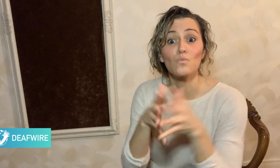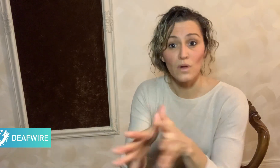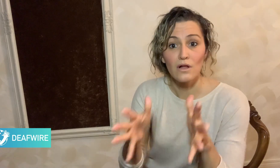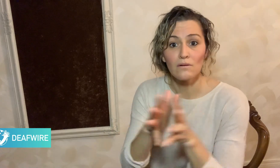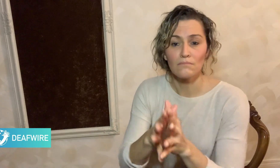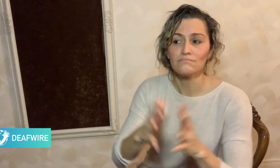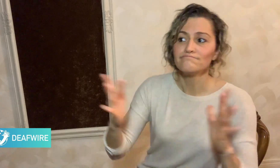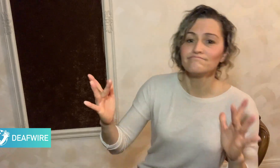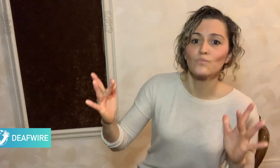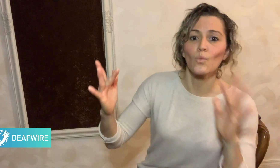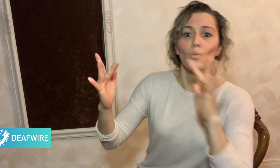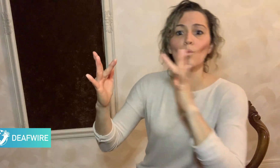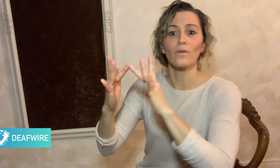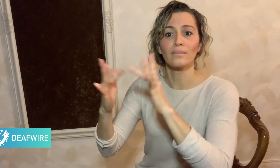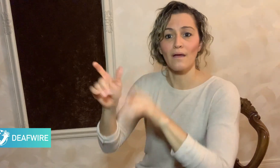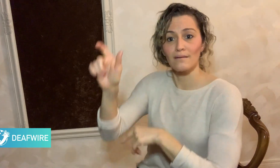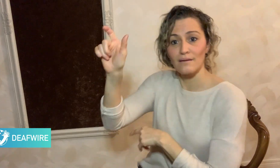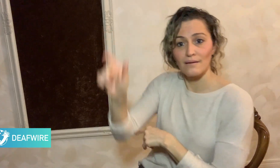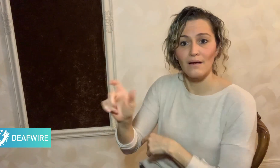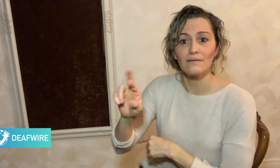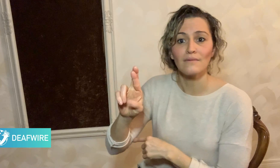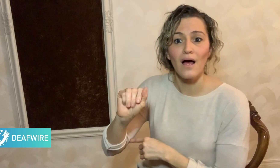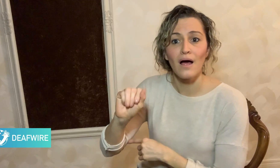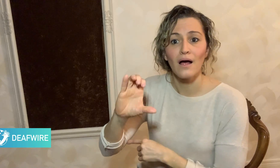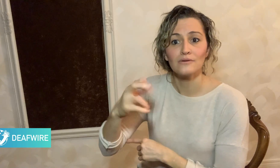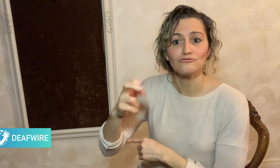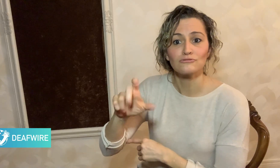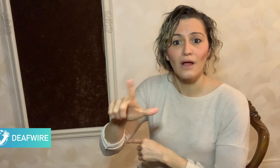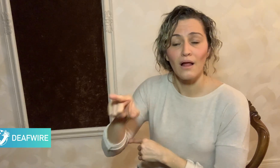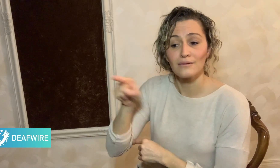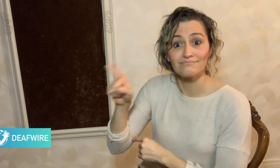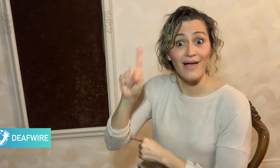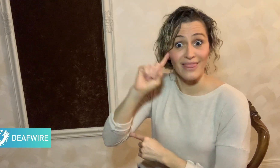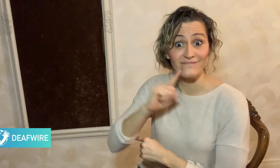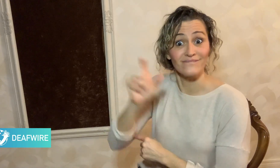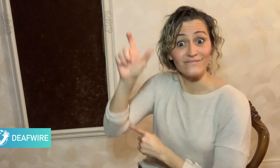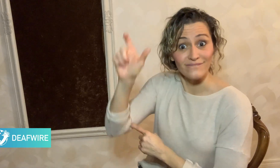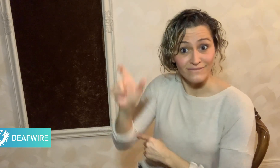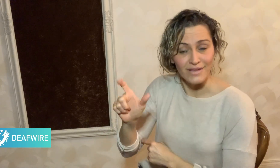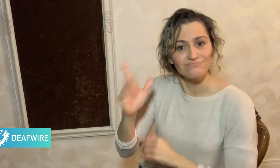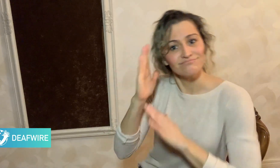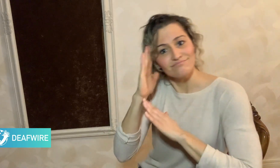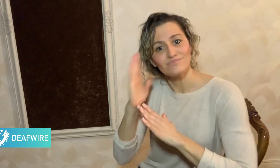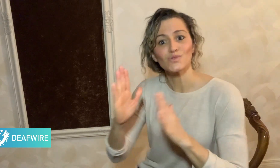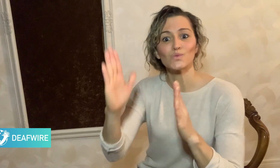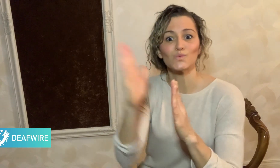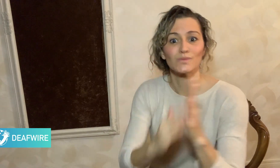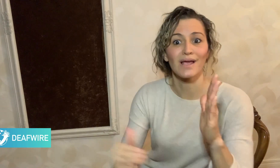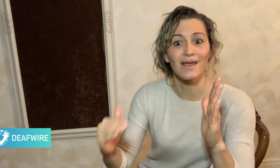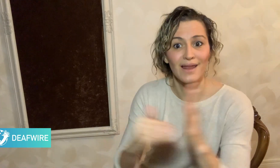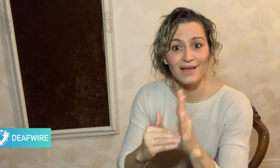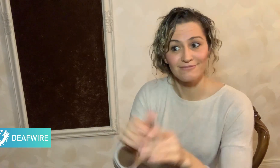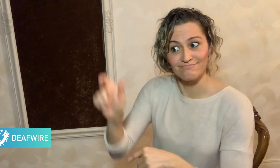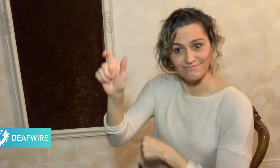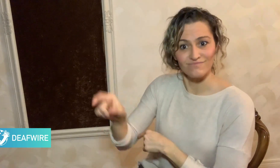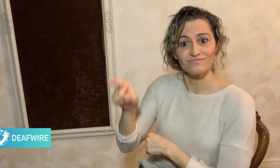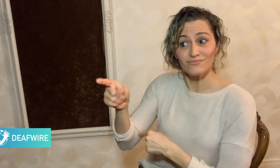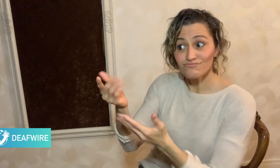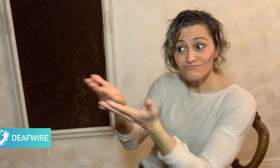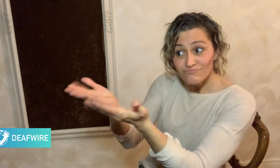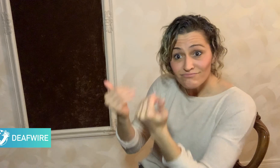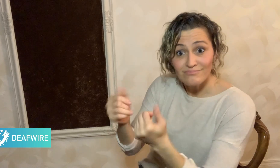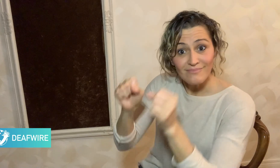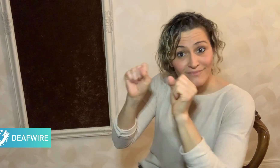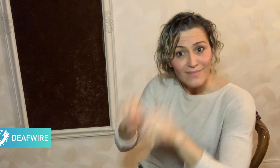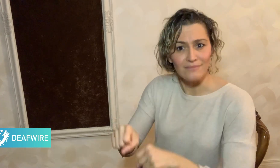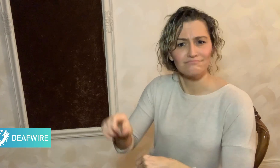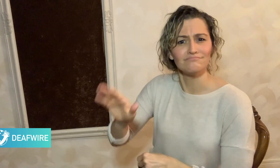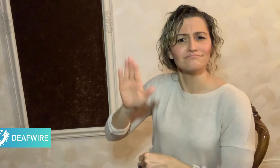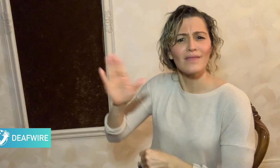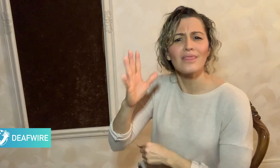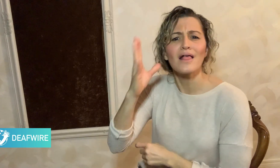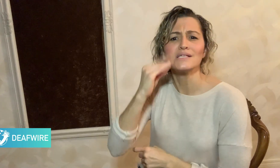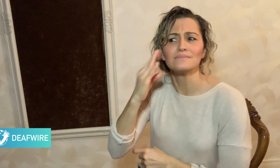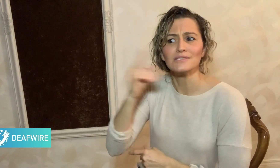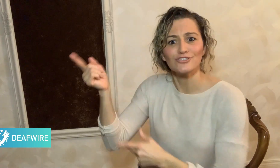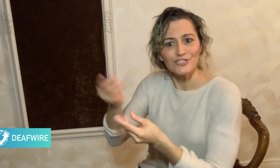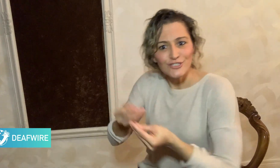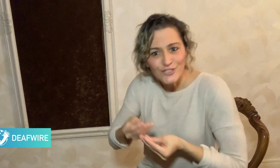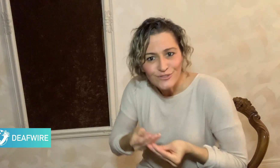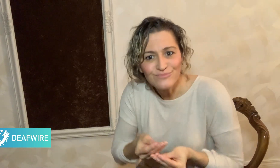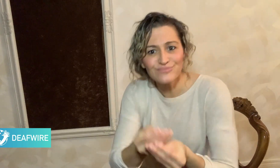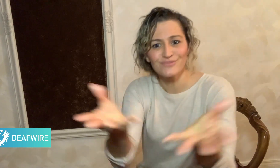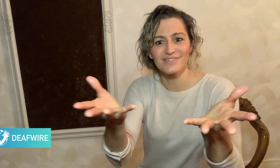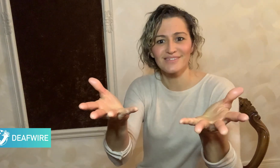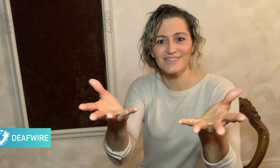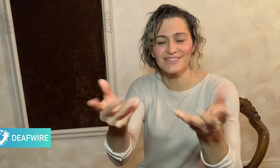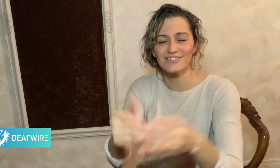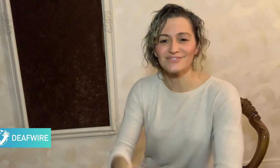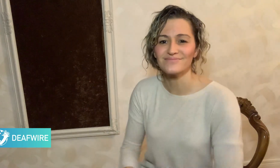DeafWire contacted Rachel, a Deaf New Zealander to share her experience.